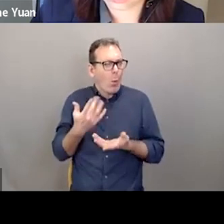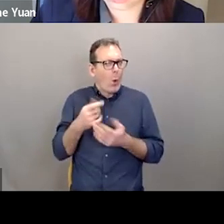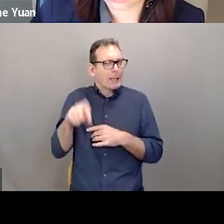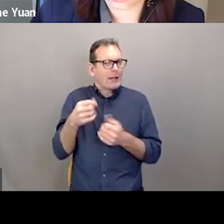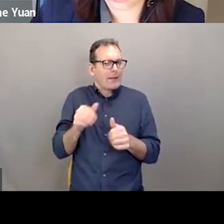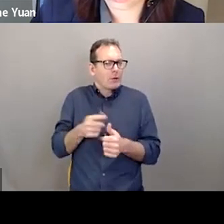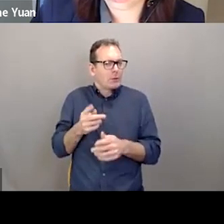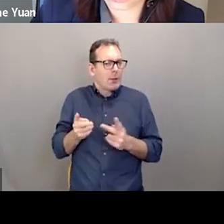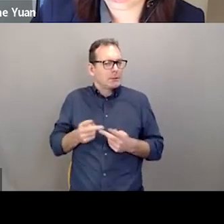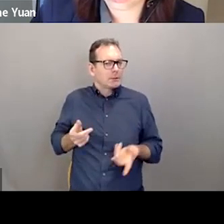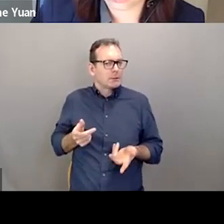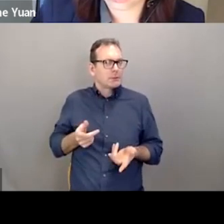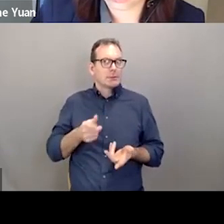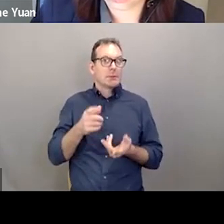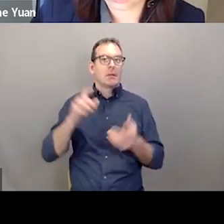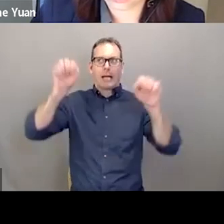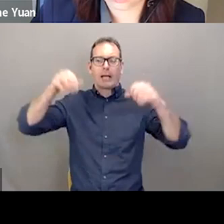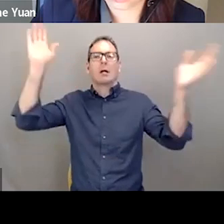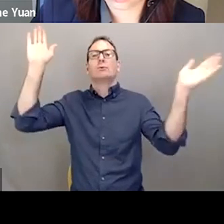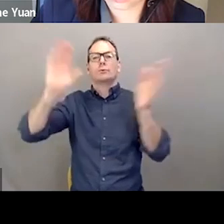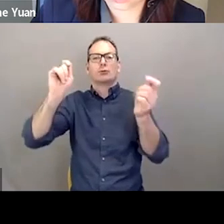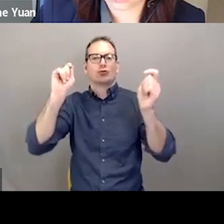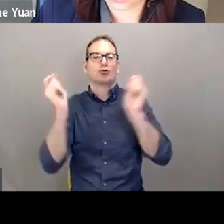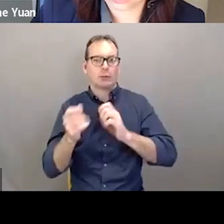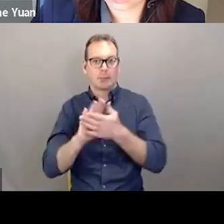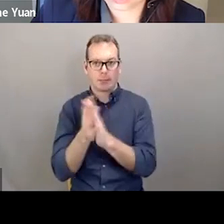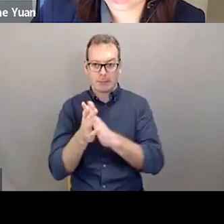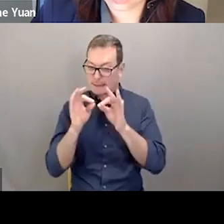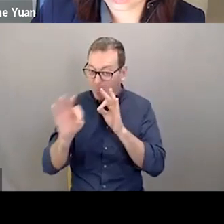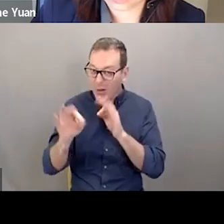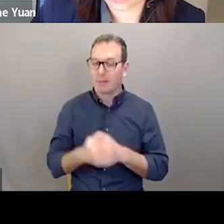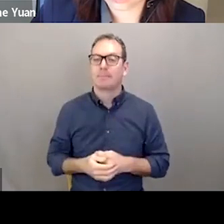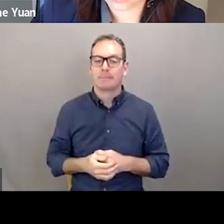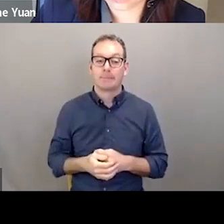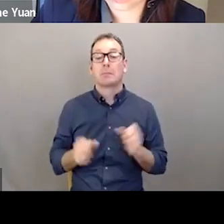from a participatory community-based approach in working with organizations to develop their own